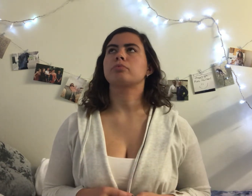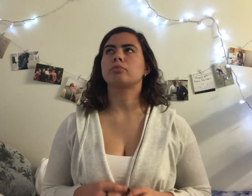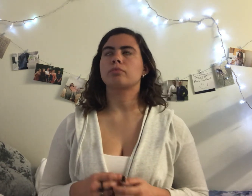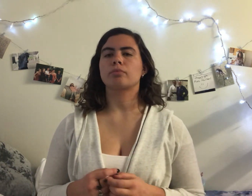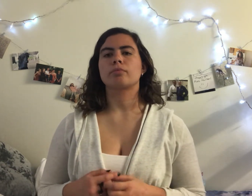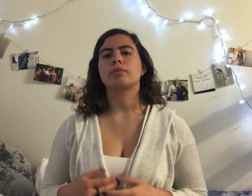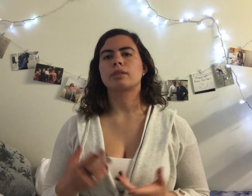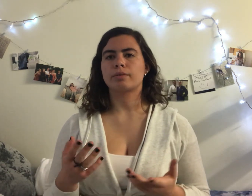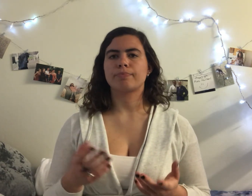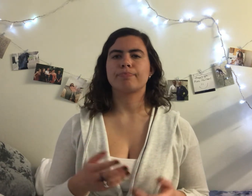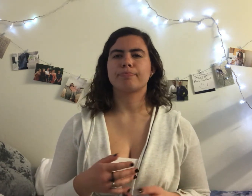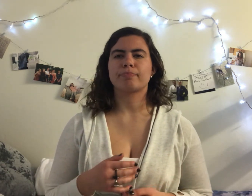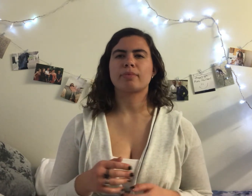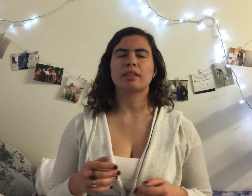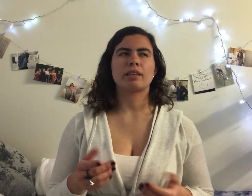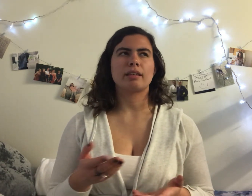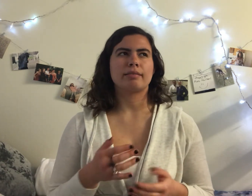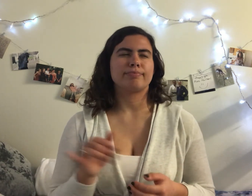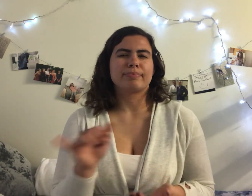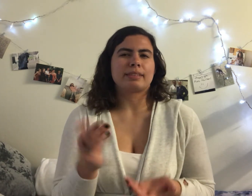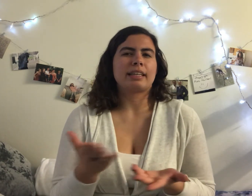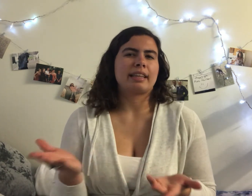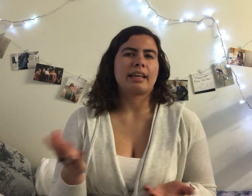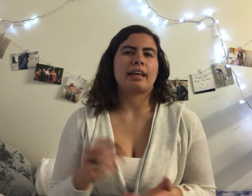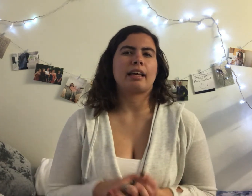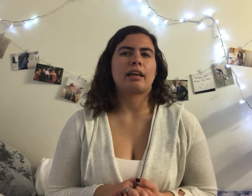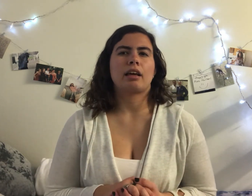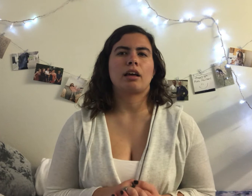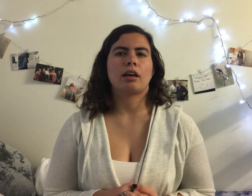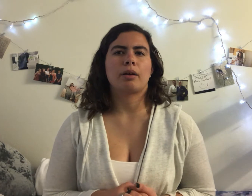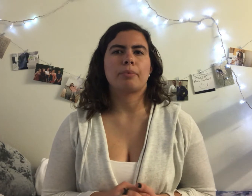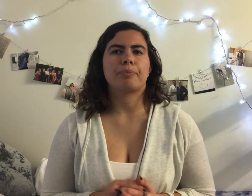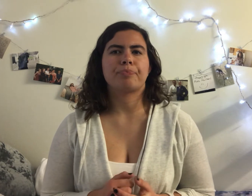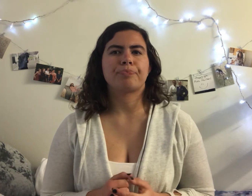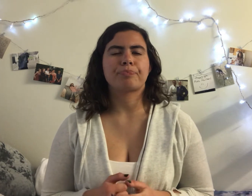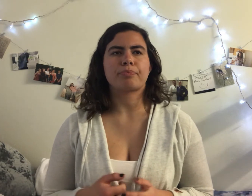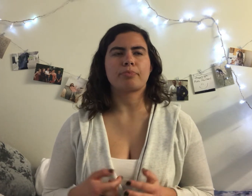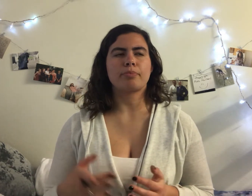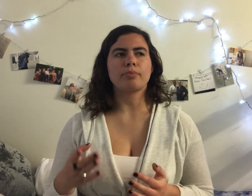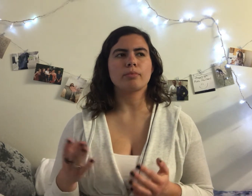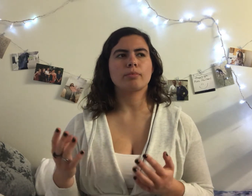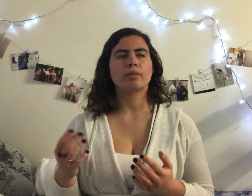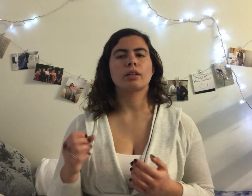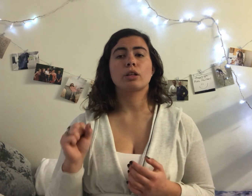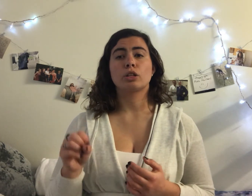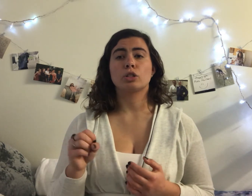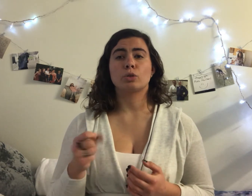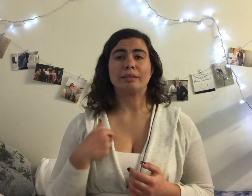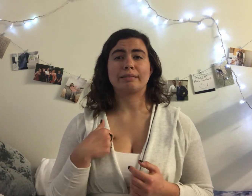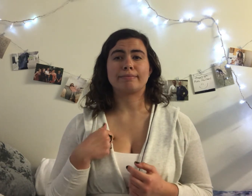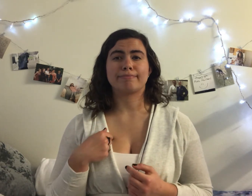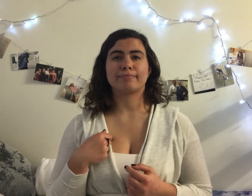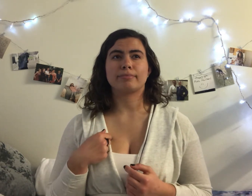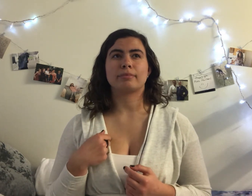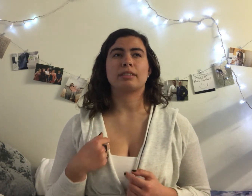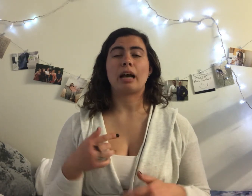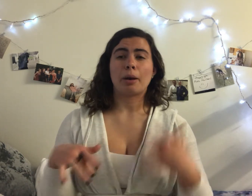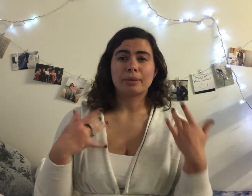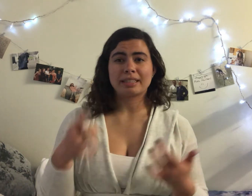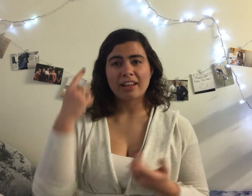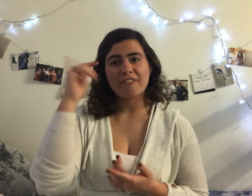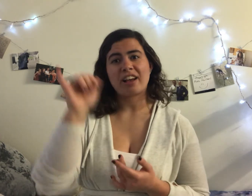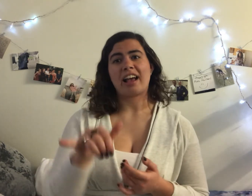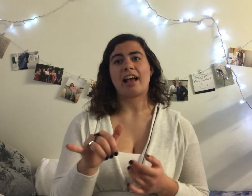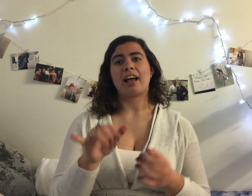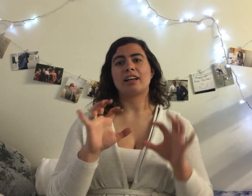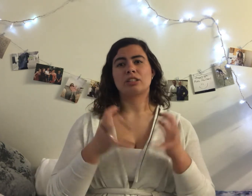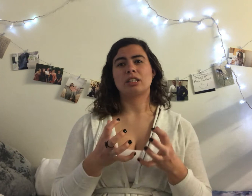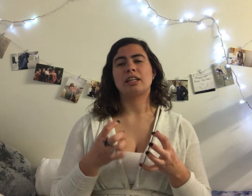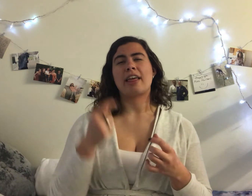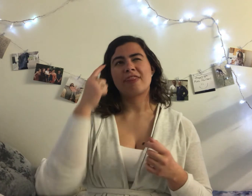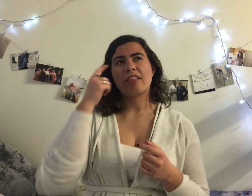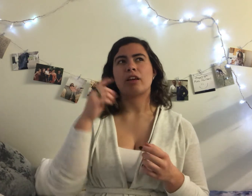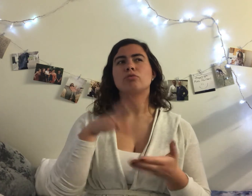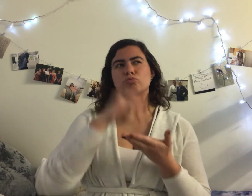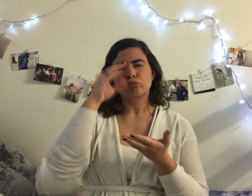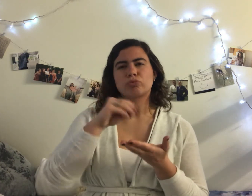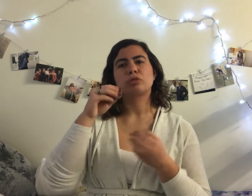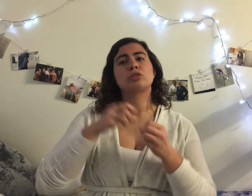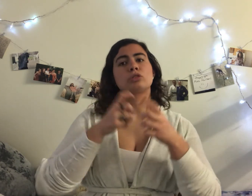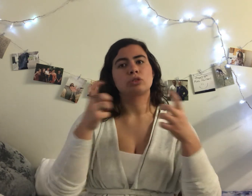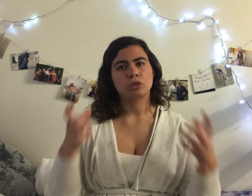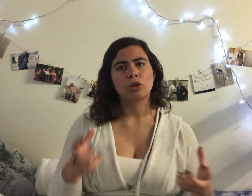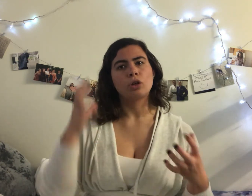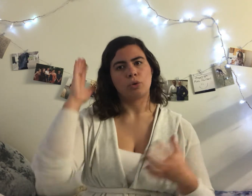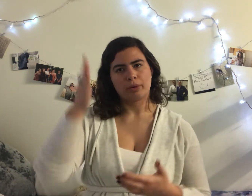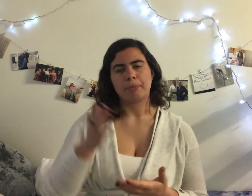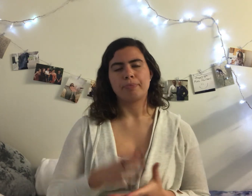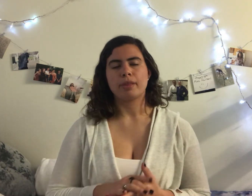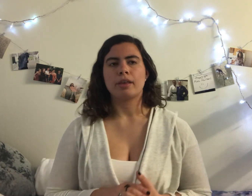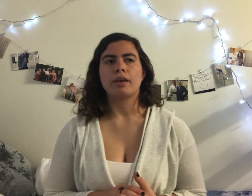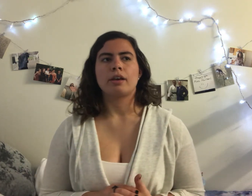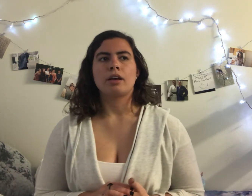Things like that. I'm excited about that class. I think I'm going to learn a lot.